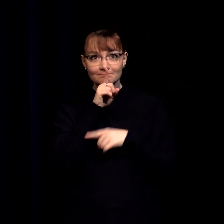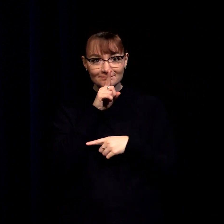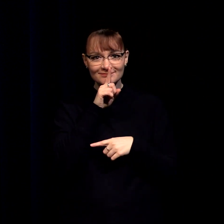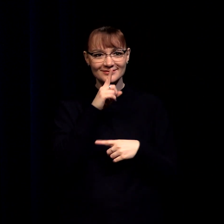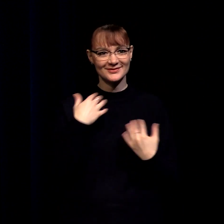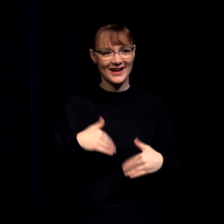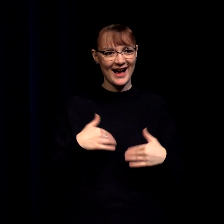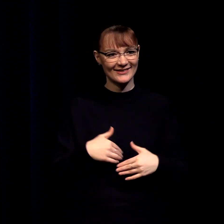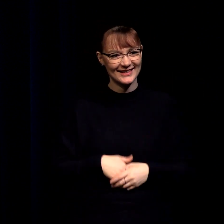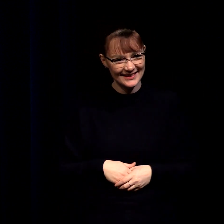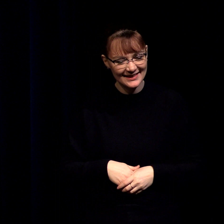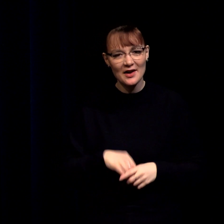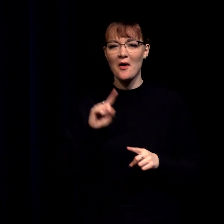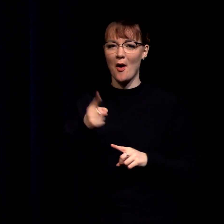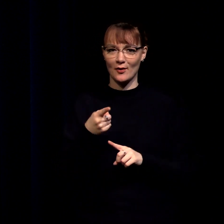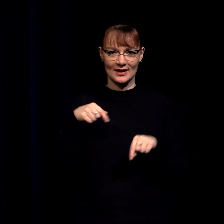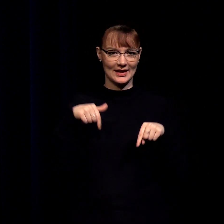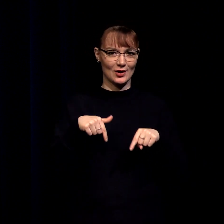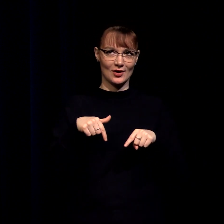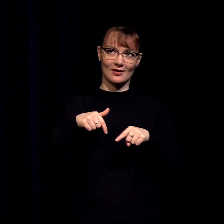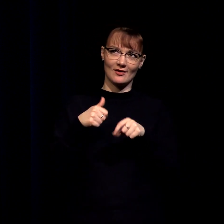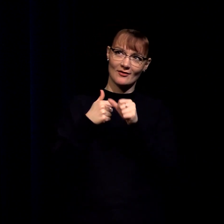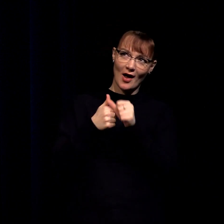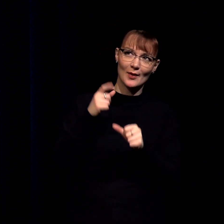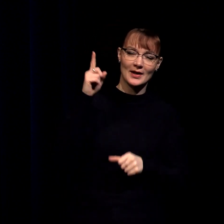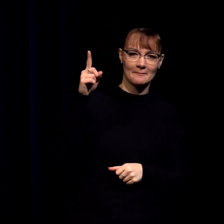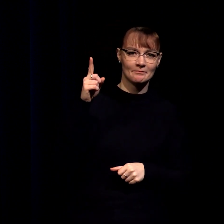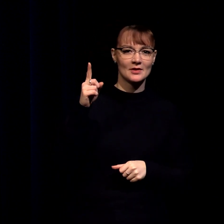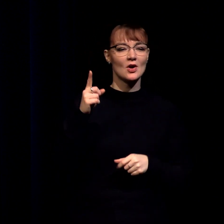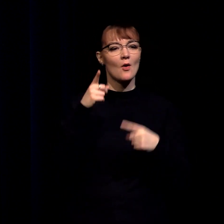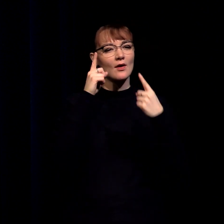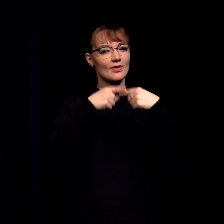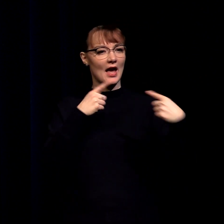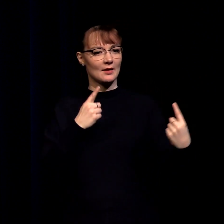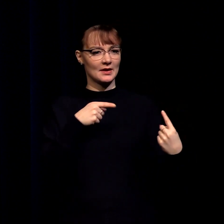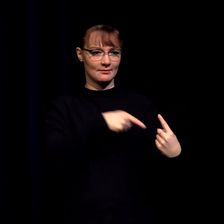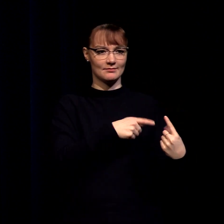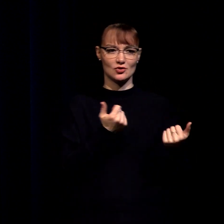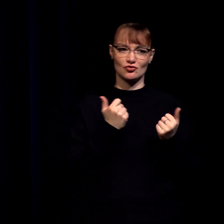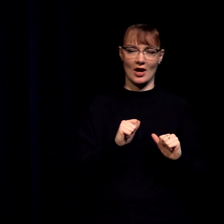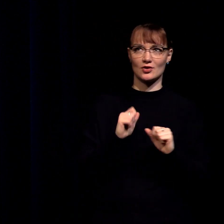So let me wrap this all up the enemy, he wants to stop it. And